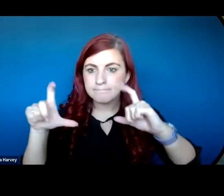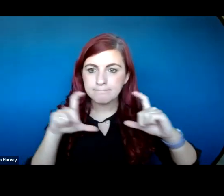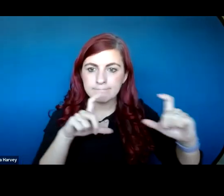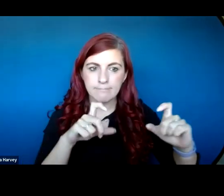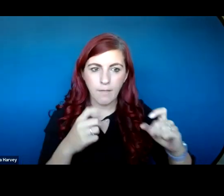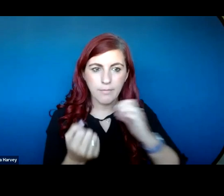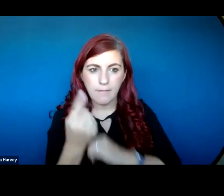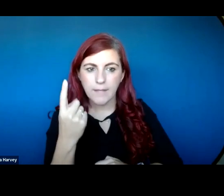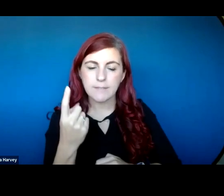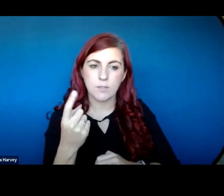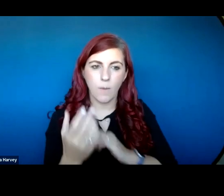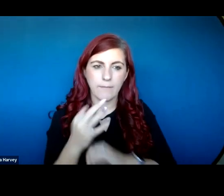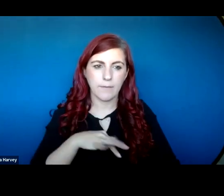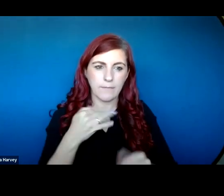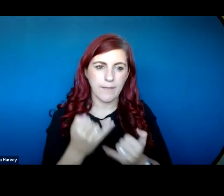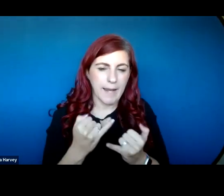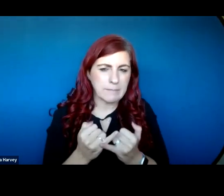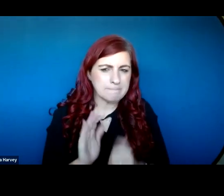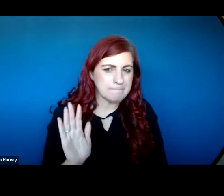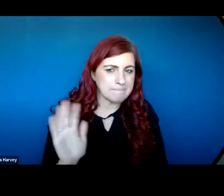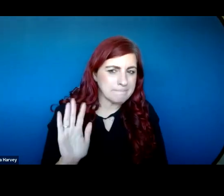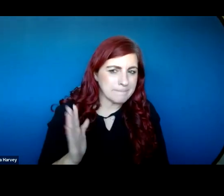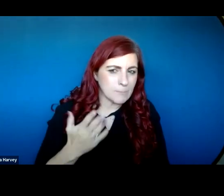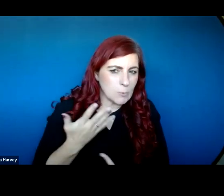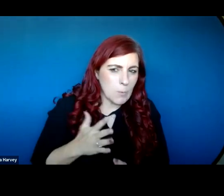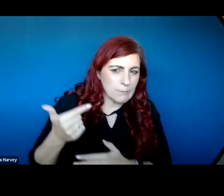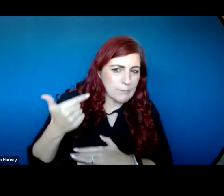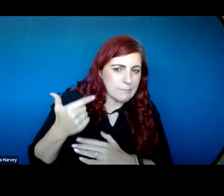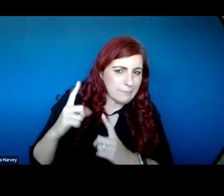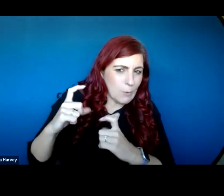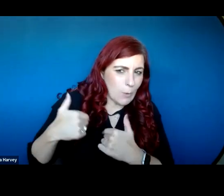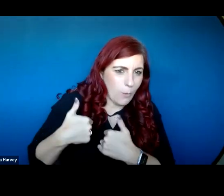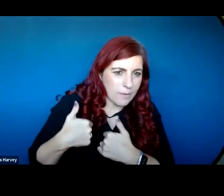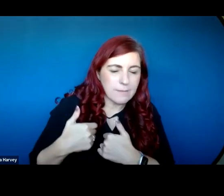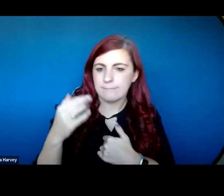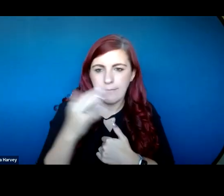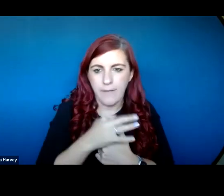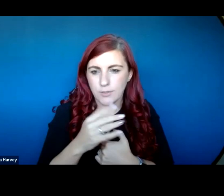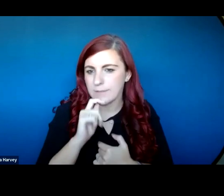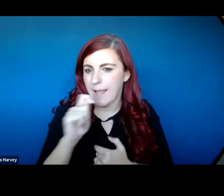event, so if you're feeling camera shy and would rather not have your picture taken, just be sure to let us know.